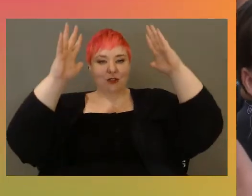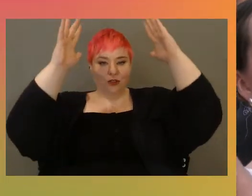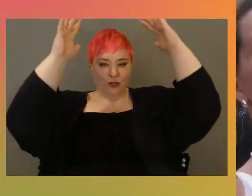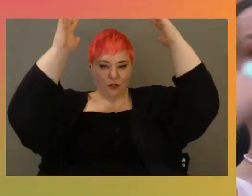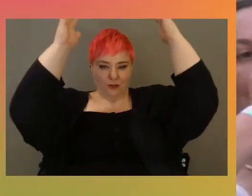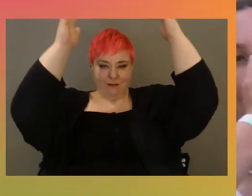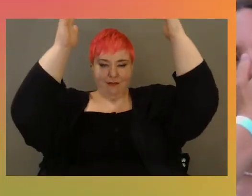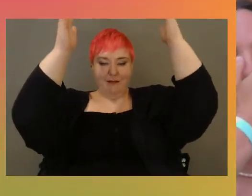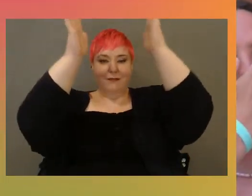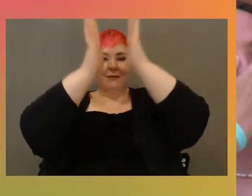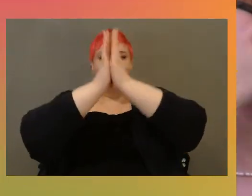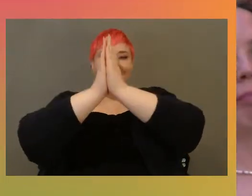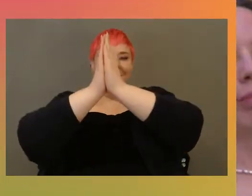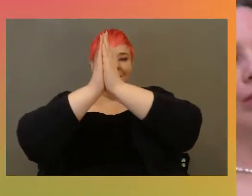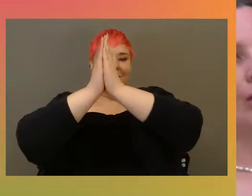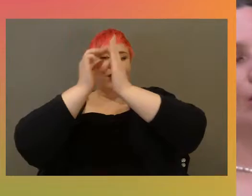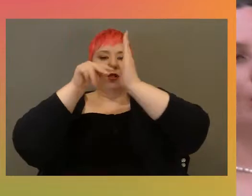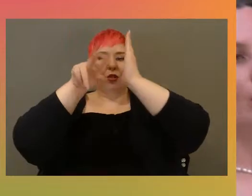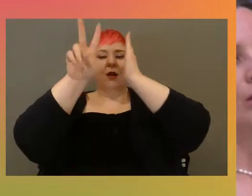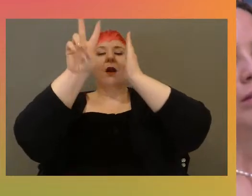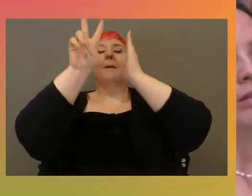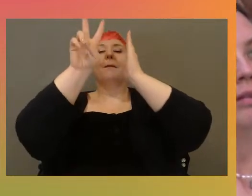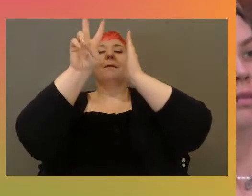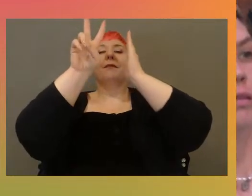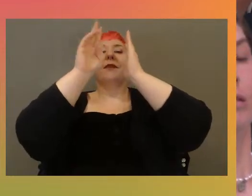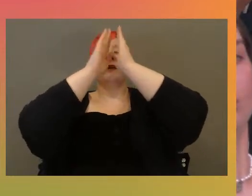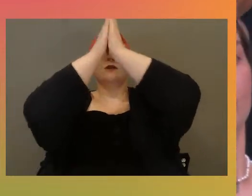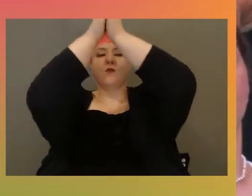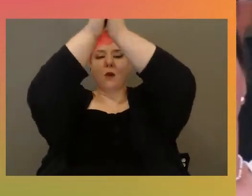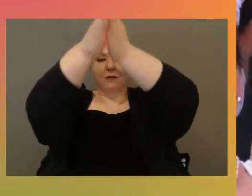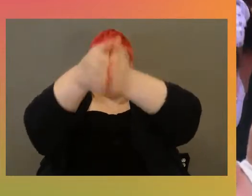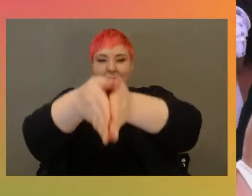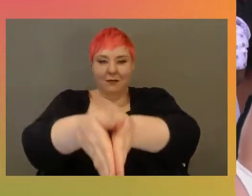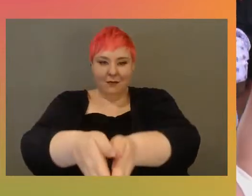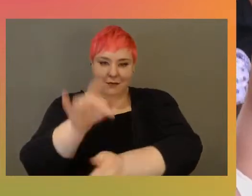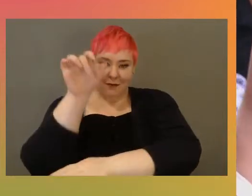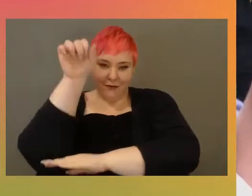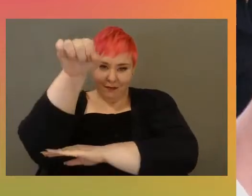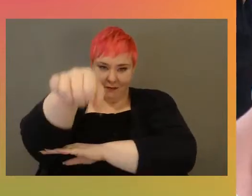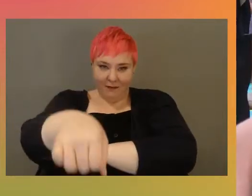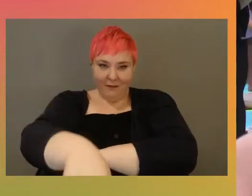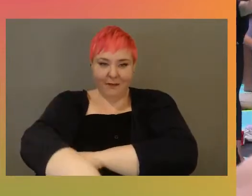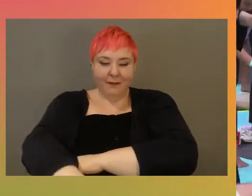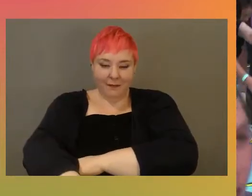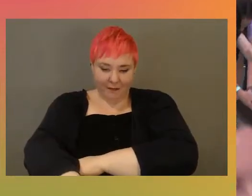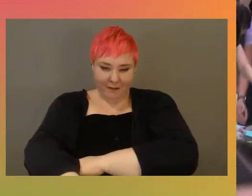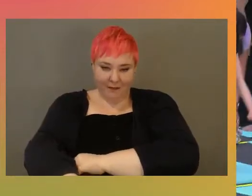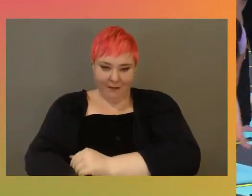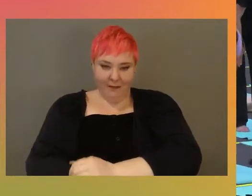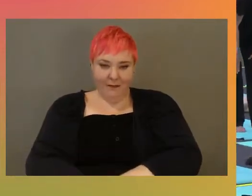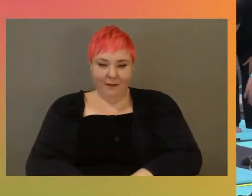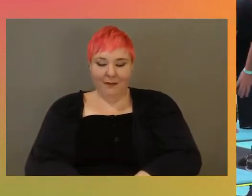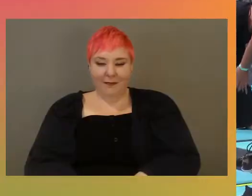PLANT YOUR LEFT ARM TO THE SKY, LOOK UP AND COME BACK TO CENTER. REACH YOUR ARMS UP.